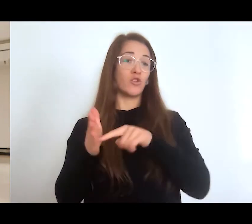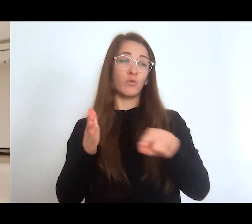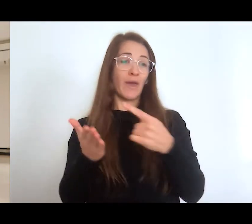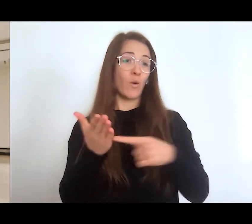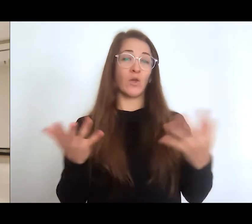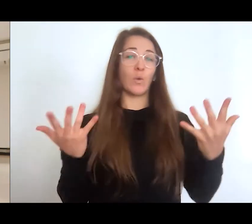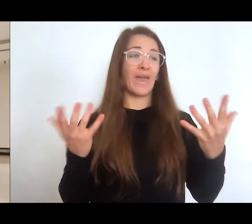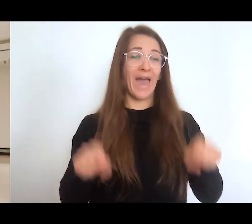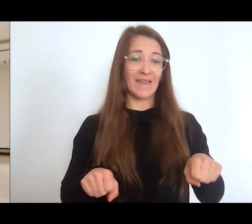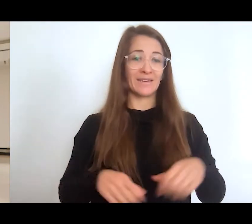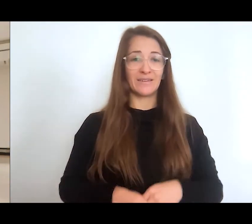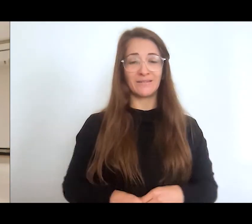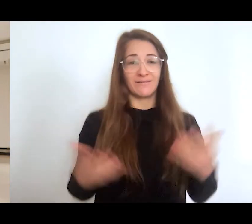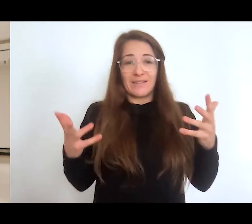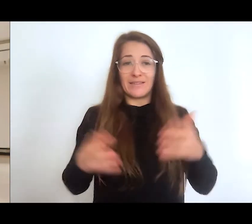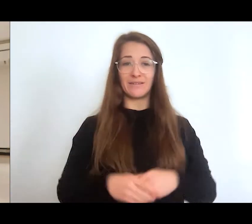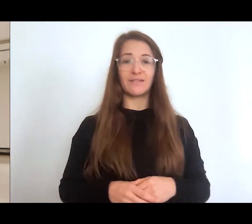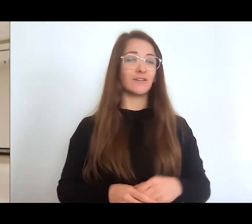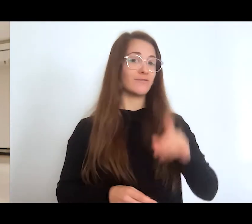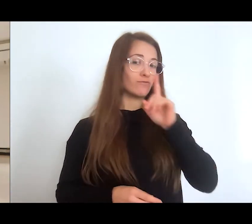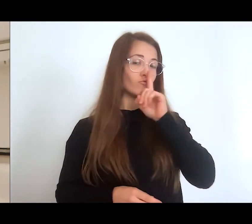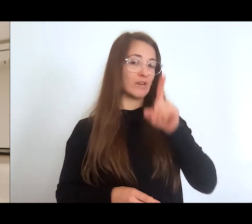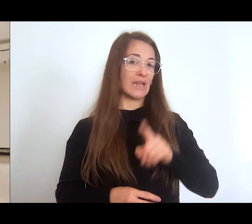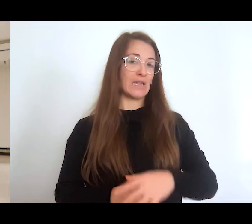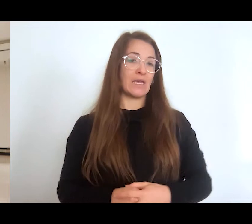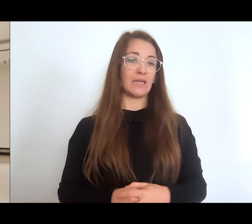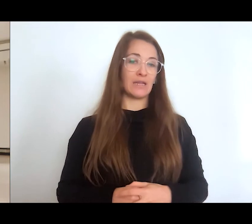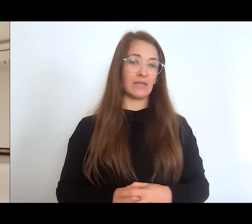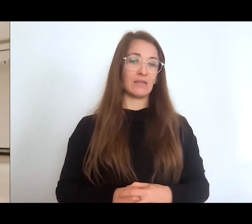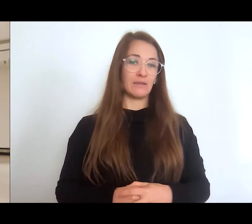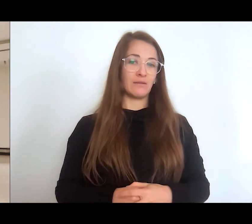COUNTRY THAT ARE PAYING WHAT YOU CAN.